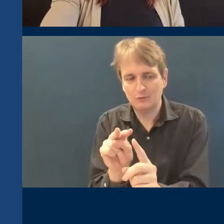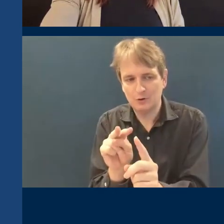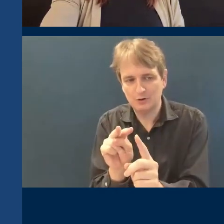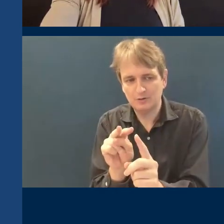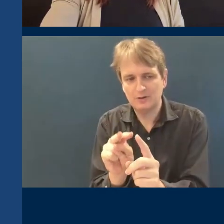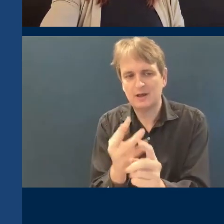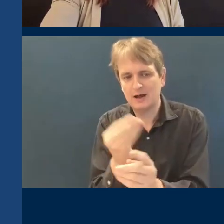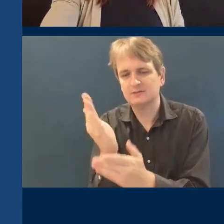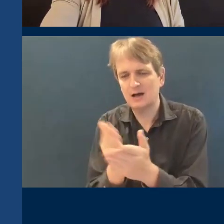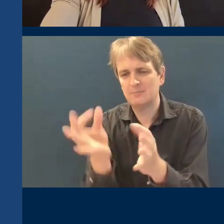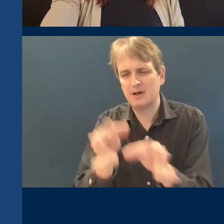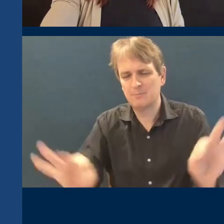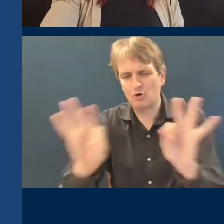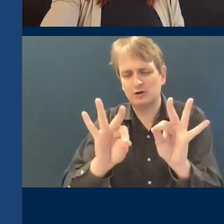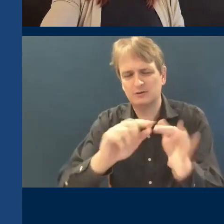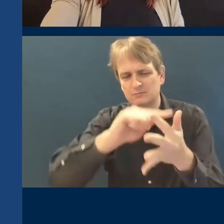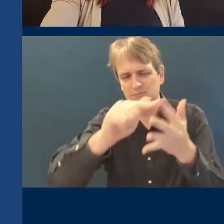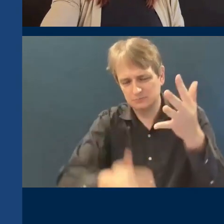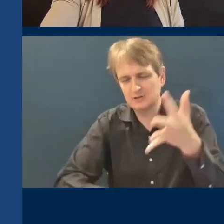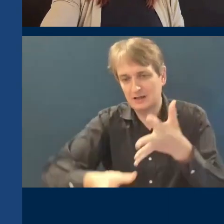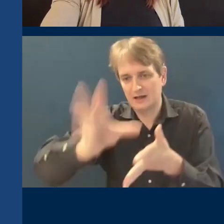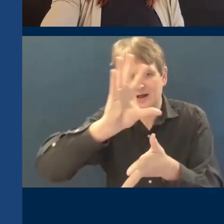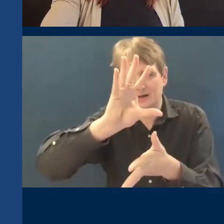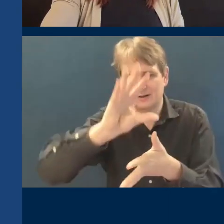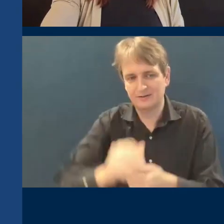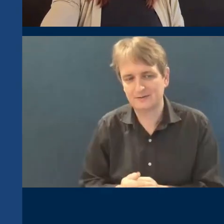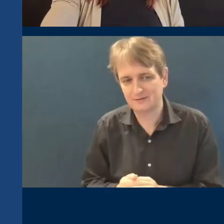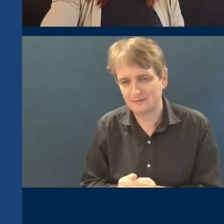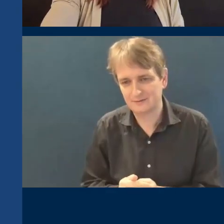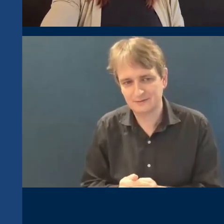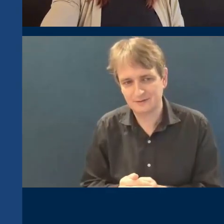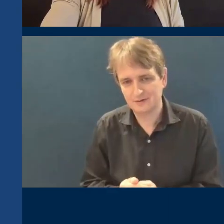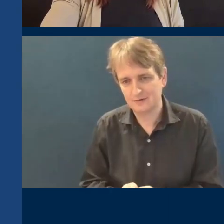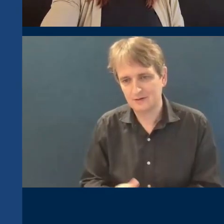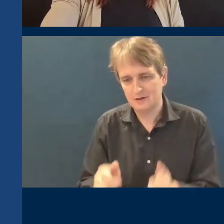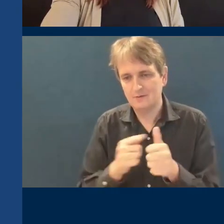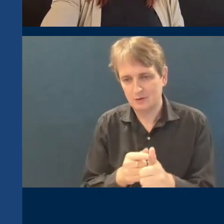especially from a deaf and hard of hearing perspective, there are some important criteria to think about.